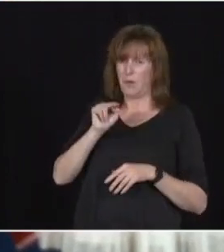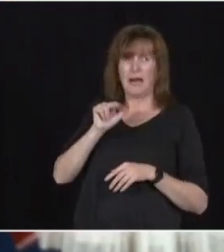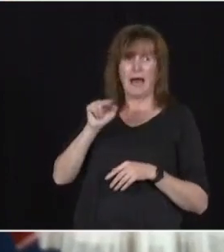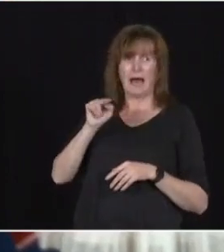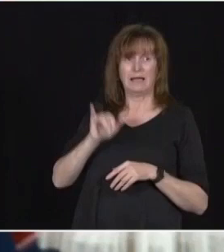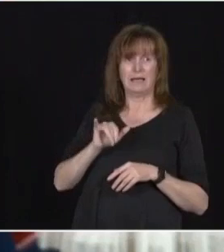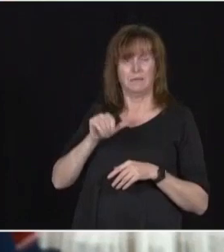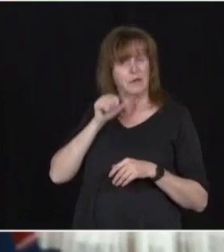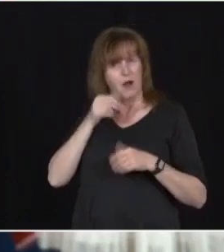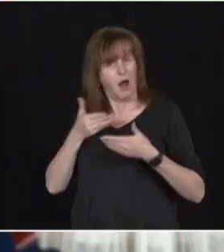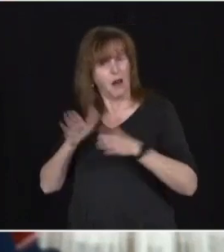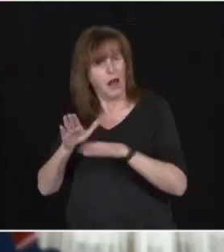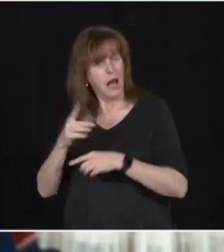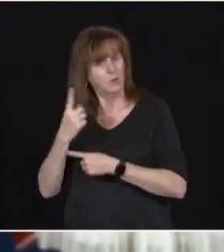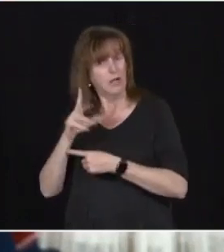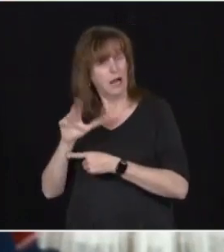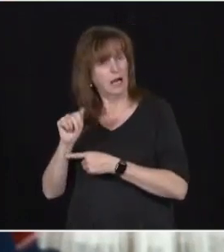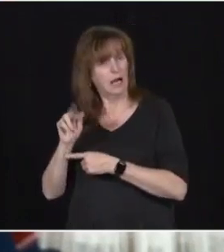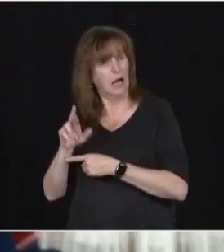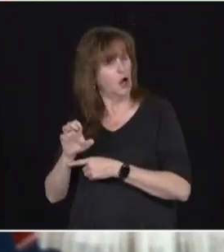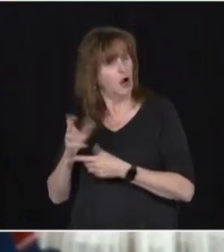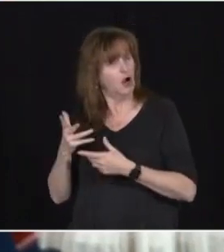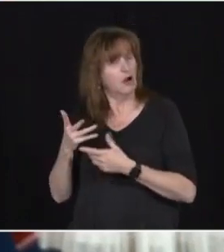Again, I will